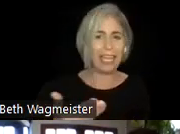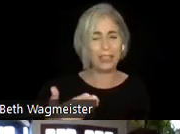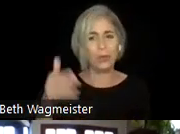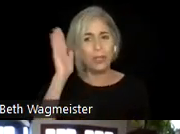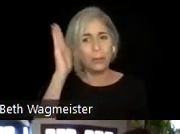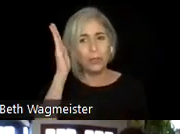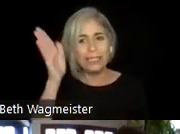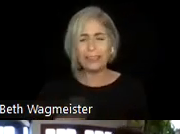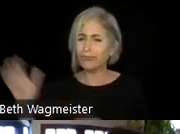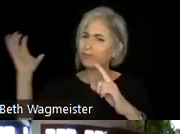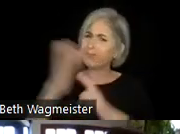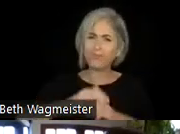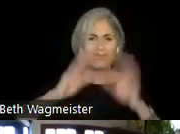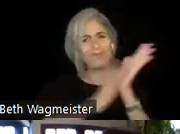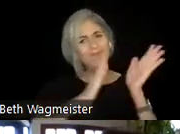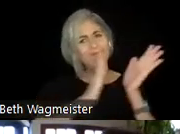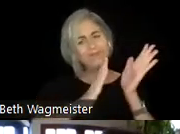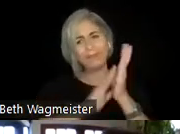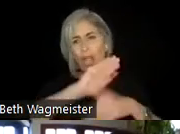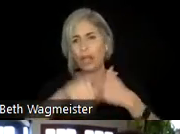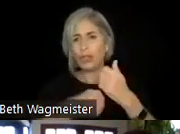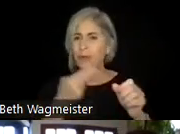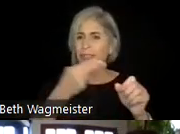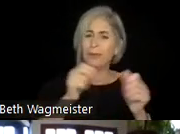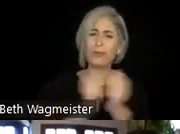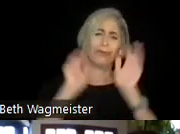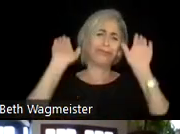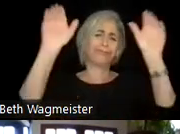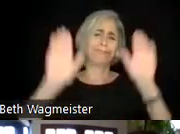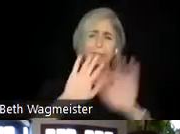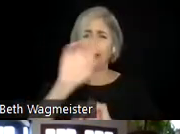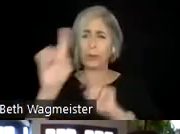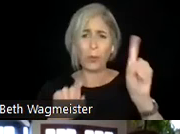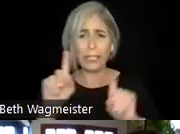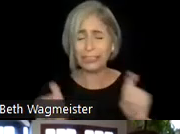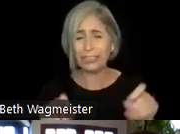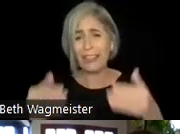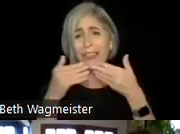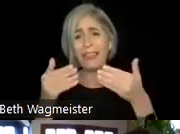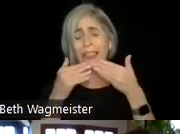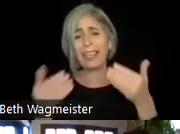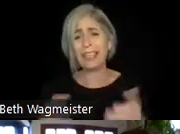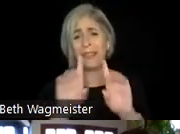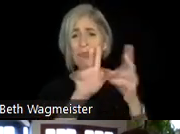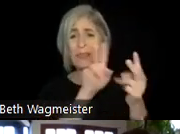with us and I particularly echo what Lydia said , I want it thank the presenter, the phenomenal presenter,